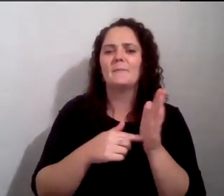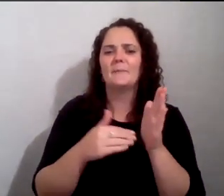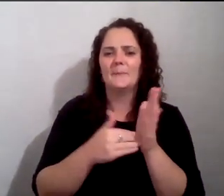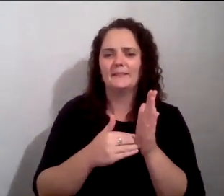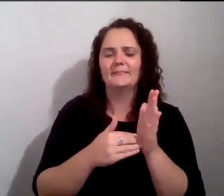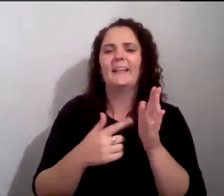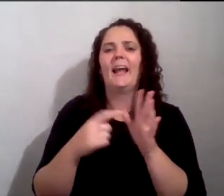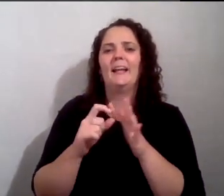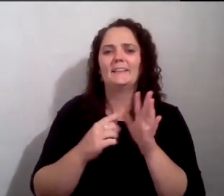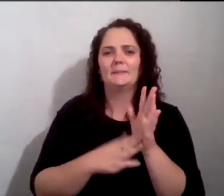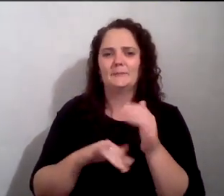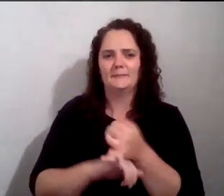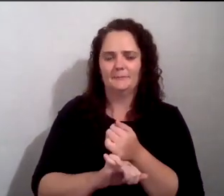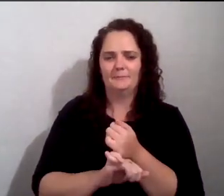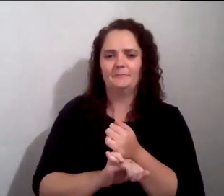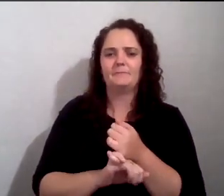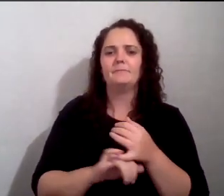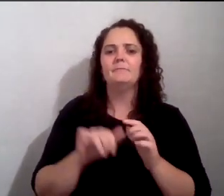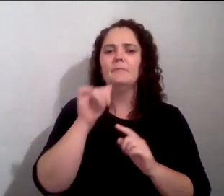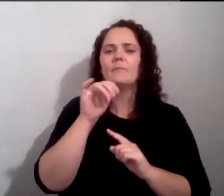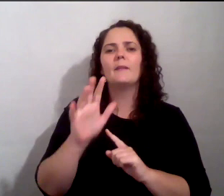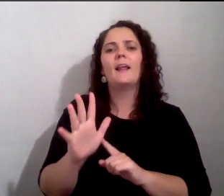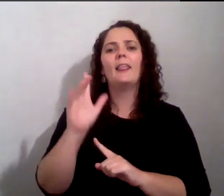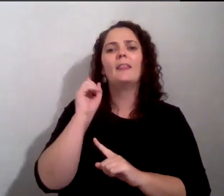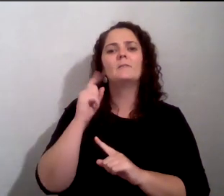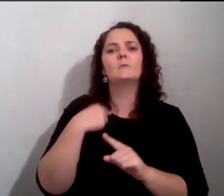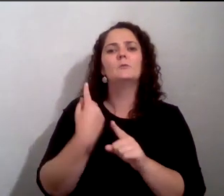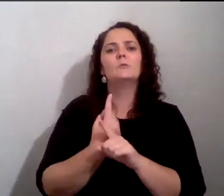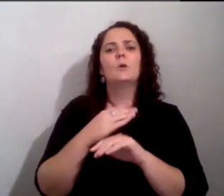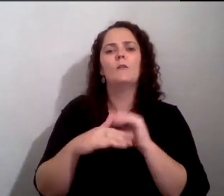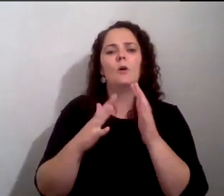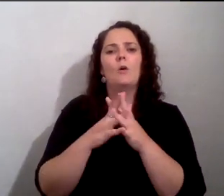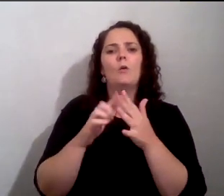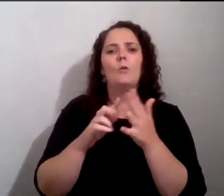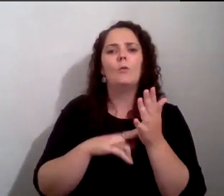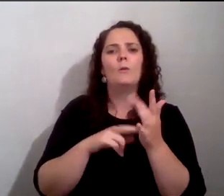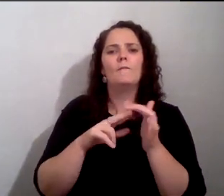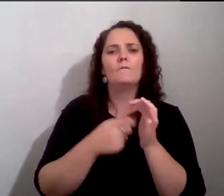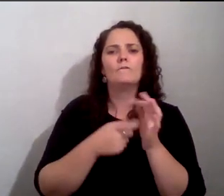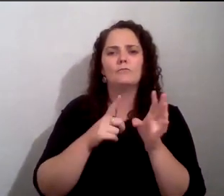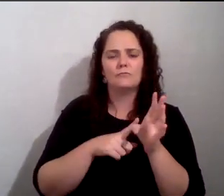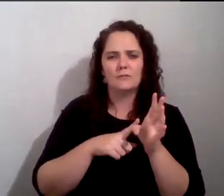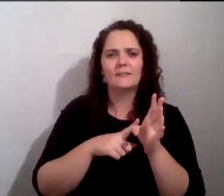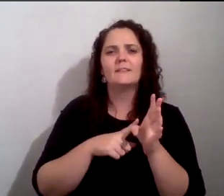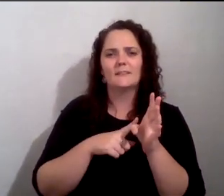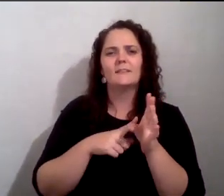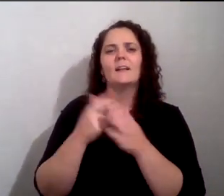talking aboutMuntz-Adams. You know, last week we talked about Winifred Rumney’s work as one of the major colonial paintings